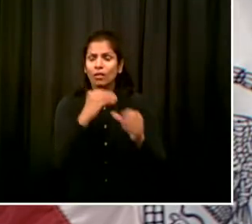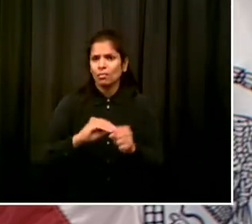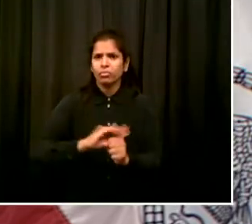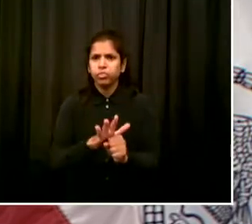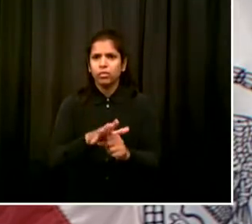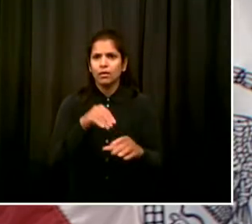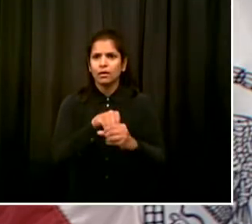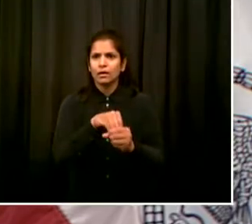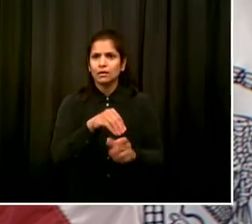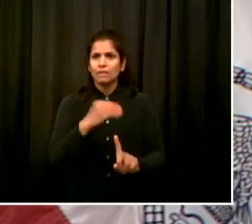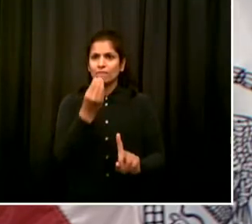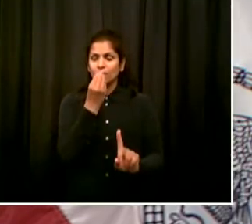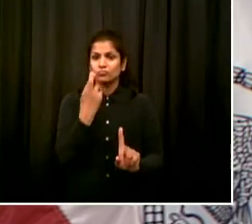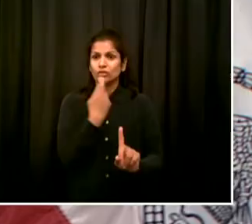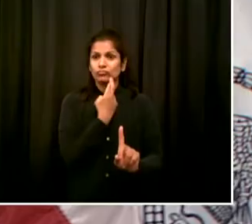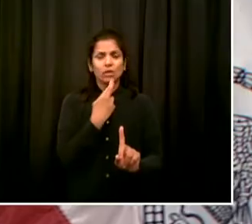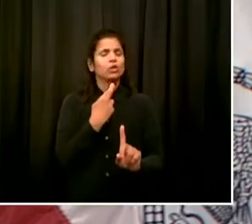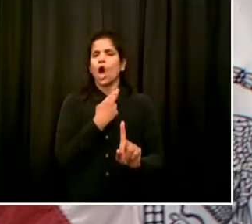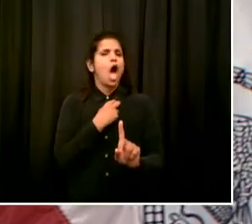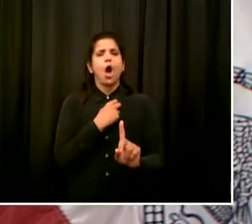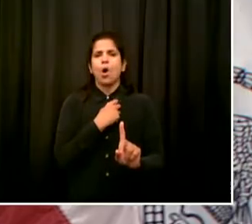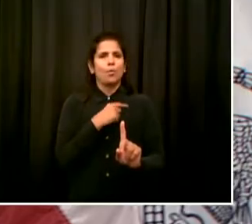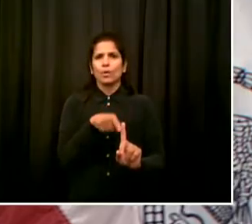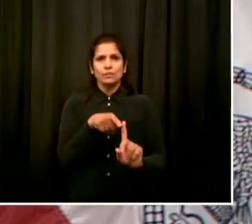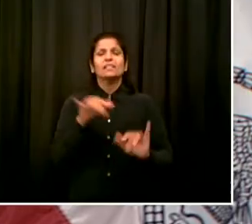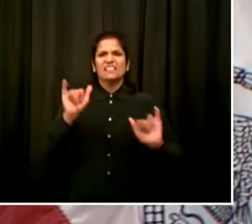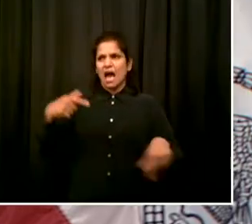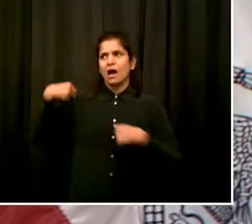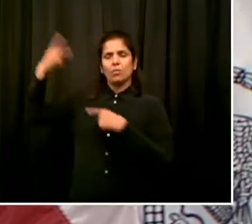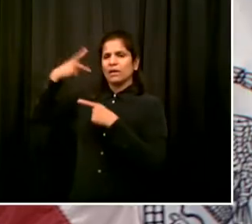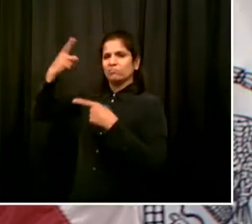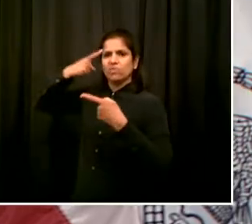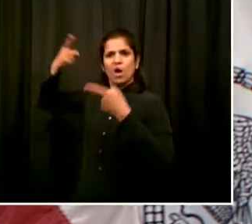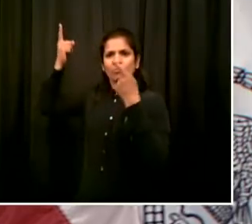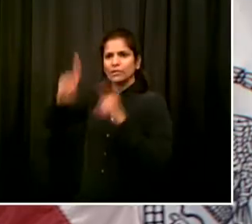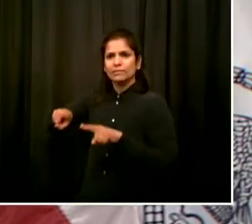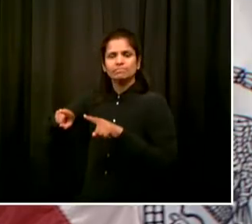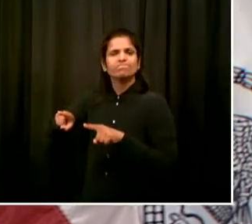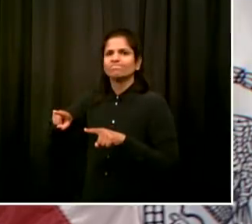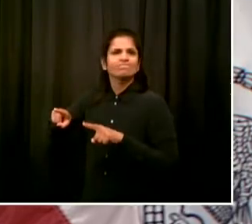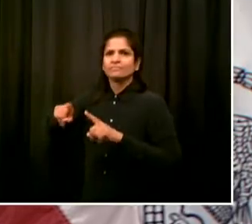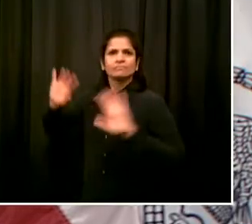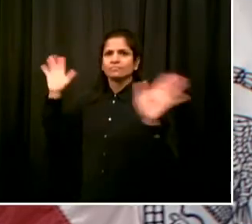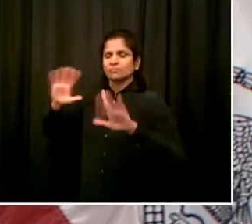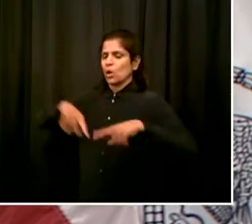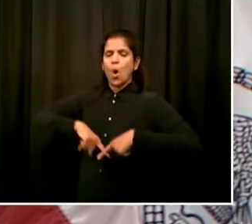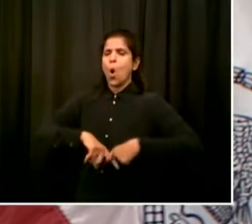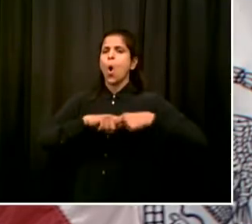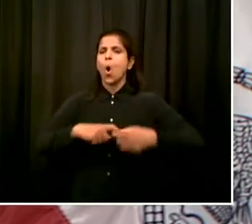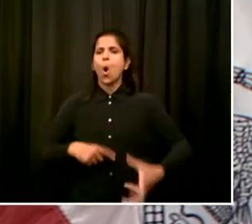LETTING THE GOVERNOR AND THE TM EASPEAK FOR THEMSELVES BUT I BELIEVE WE LAL ARSHEA CONCERN THAT INDOOR DINING HAS BECOME